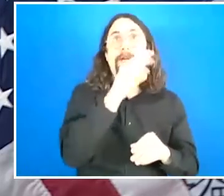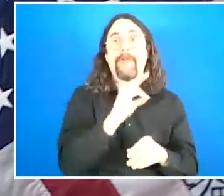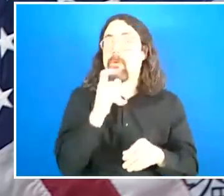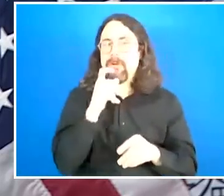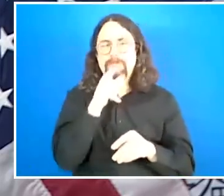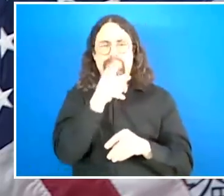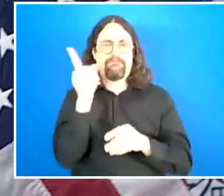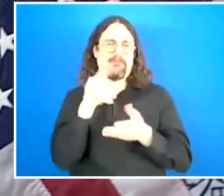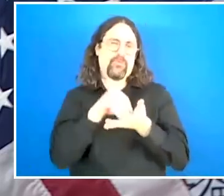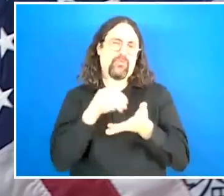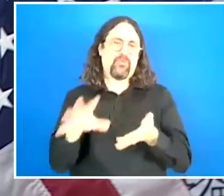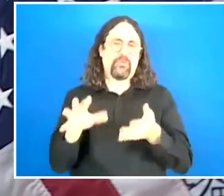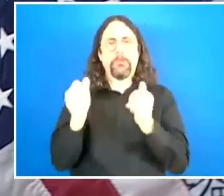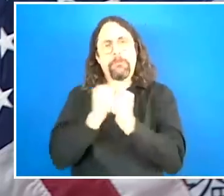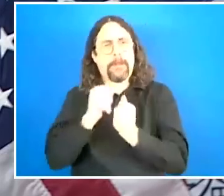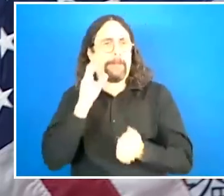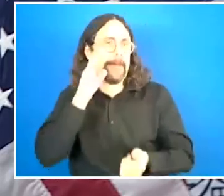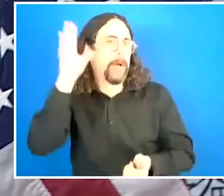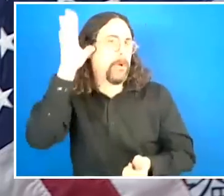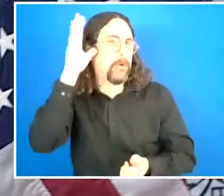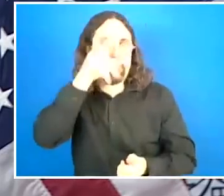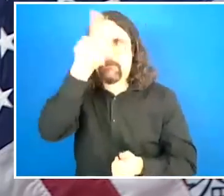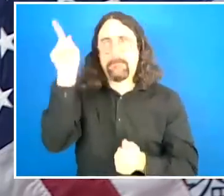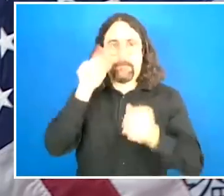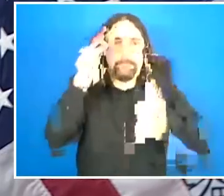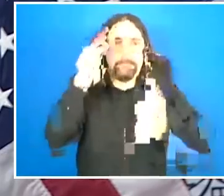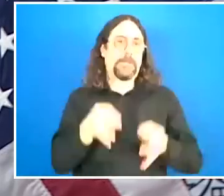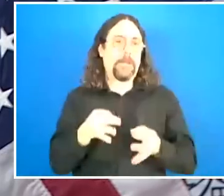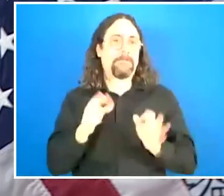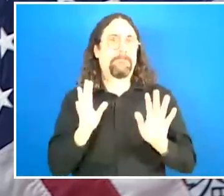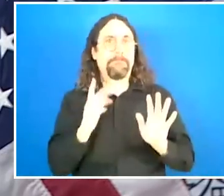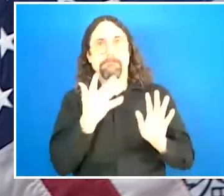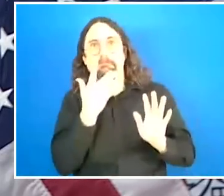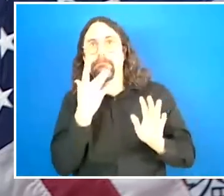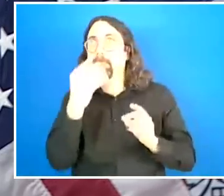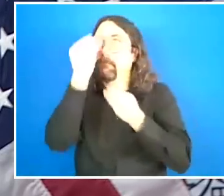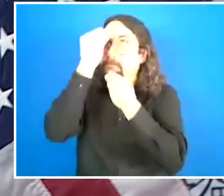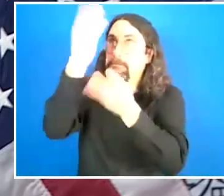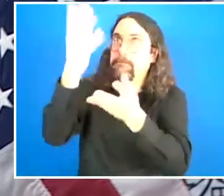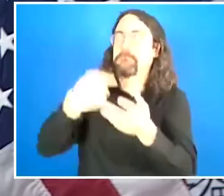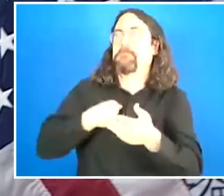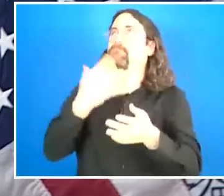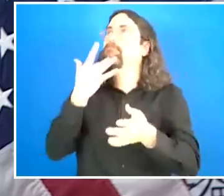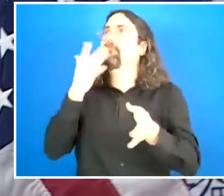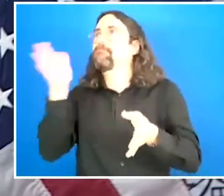MAXIMUM AMOUNT OF FLEXIBILITY AS POSSIBLE. KATIE FROM THE WALL STREET JOURNAL IS UP